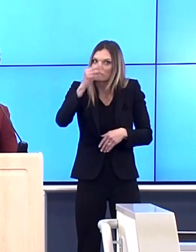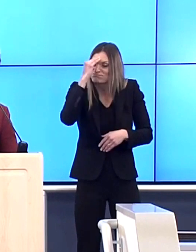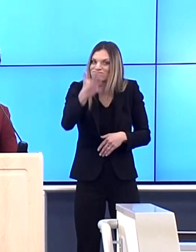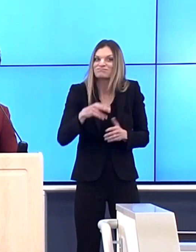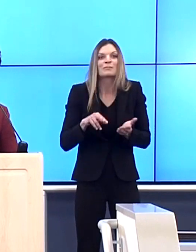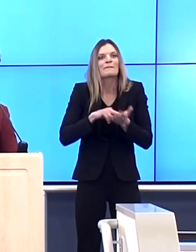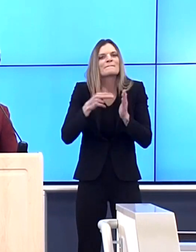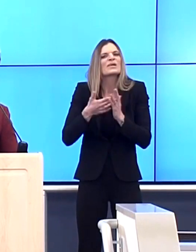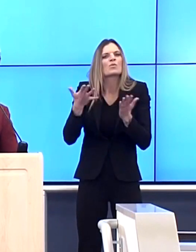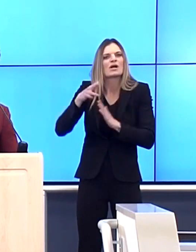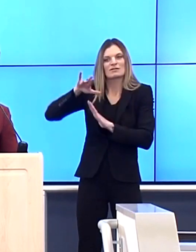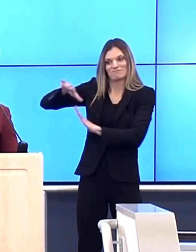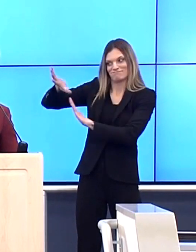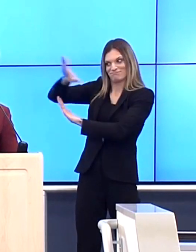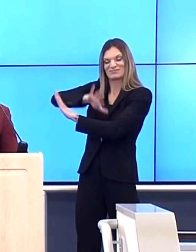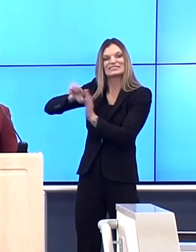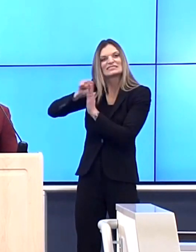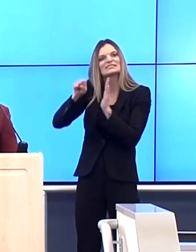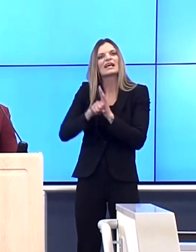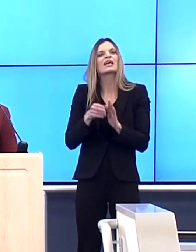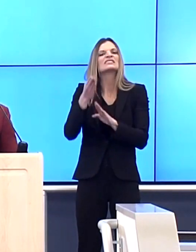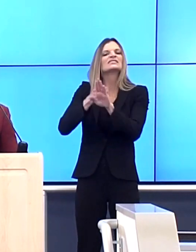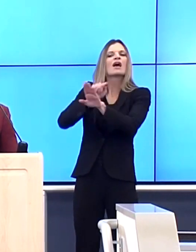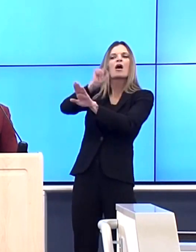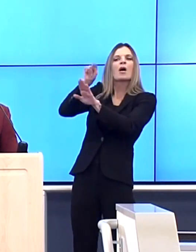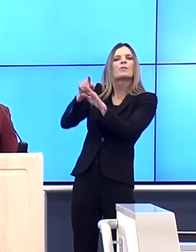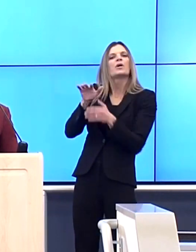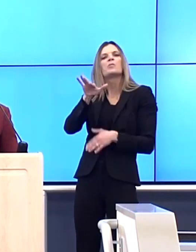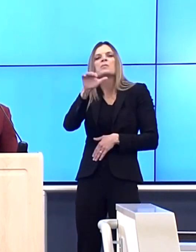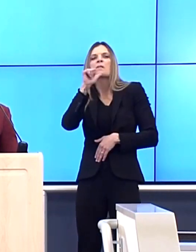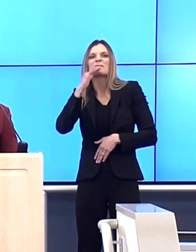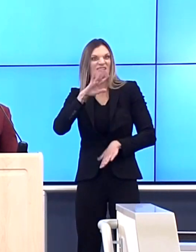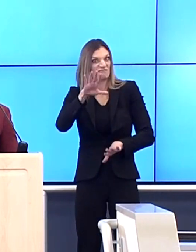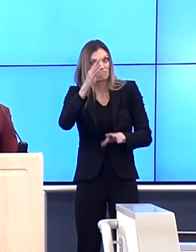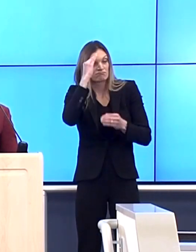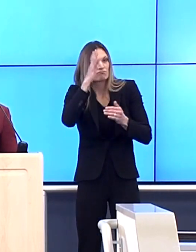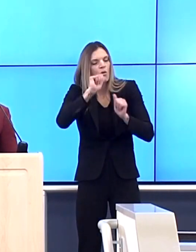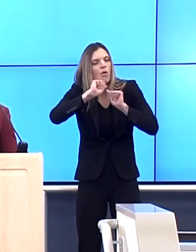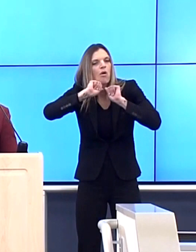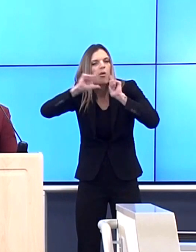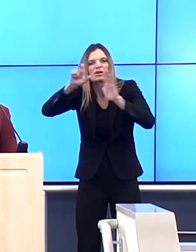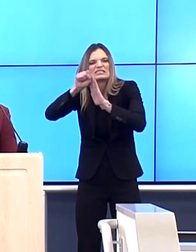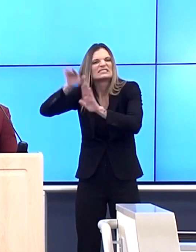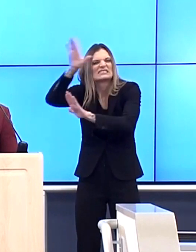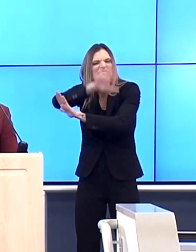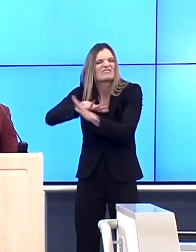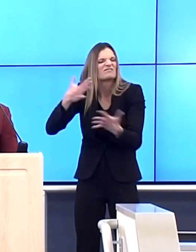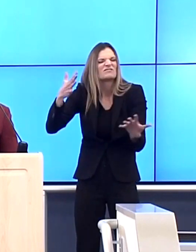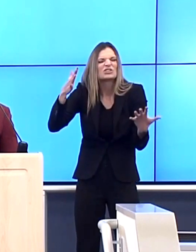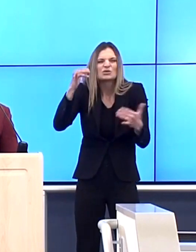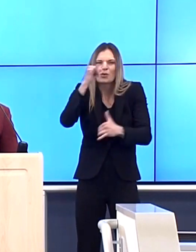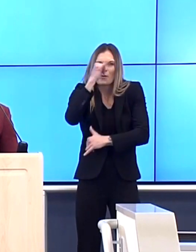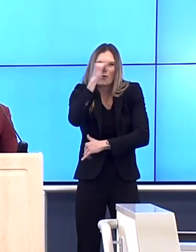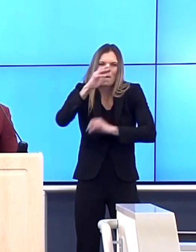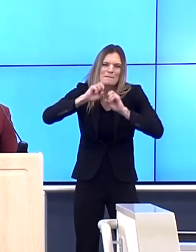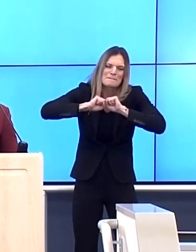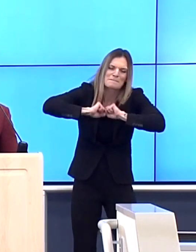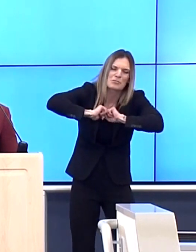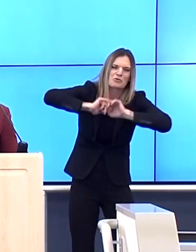PENINSULA. LET ME BE CLEAR, THE ENTIRE LET ME BE CLEAR, THE ENTIRE STATE IS SEEING AN ALARMING STATE IS SEEING AN ALARMING INCREASE IN CASES. INCREASE IN CASES. COVID-19 IS SPREADING LIKE